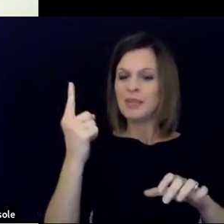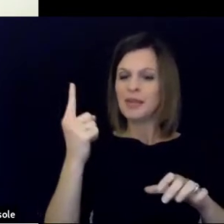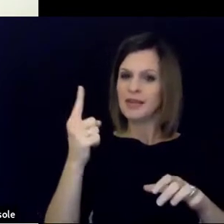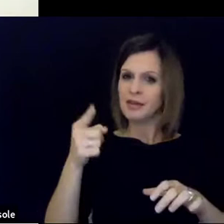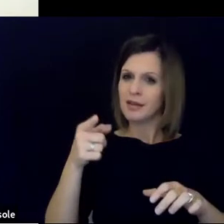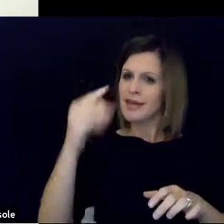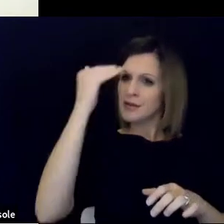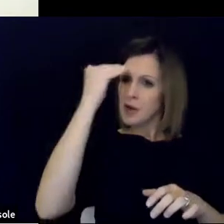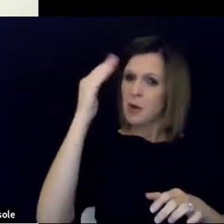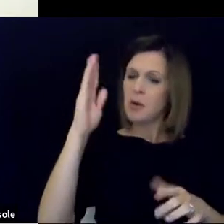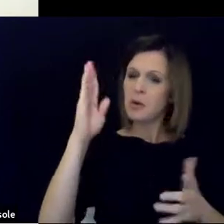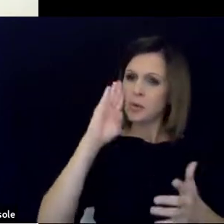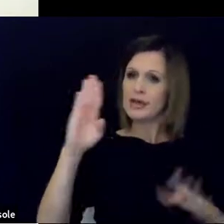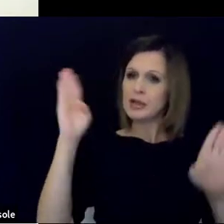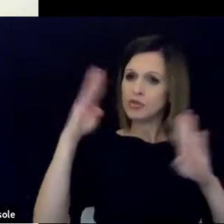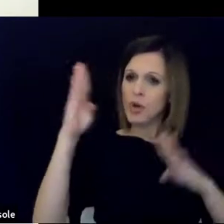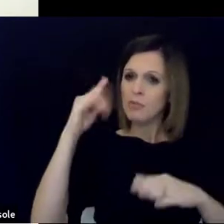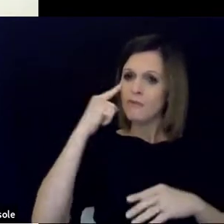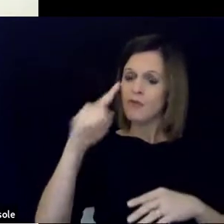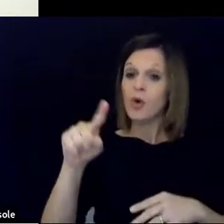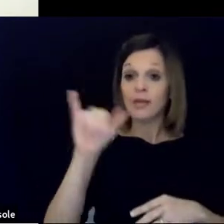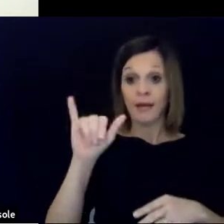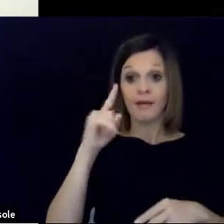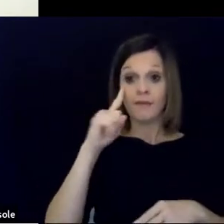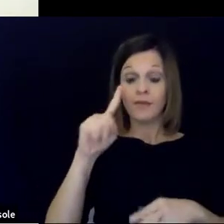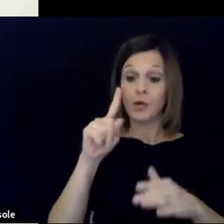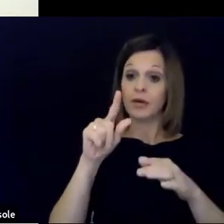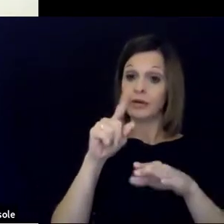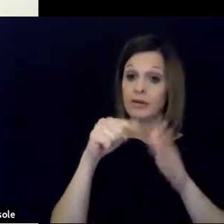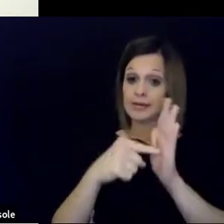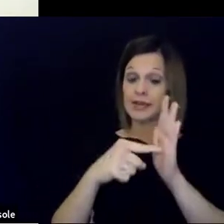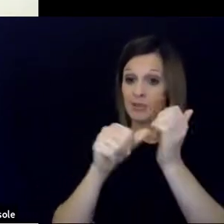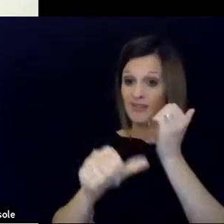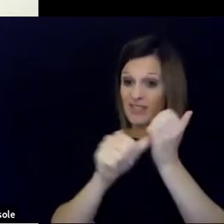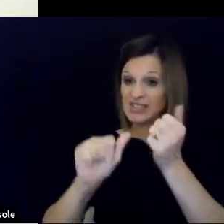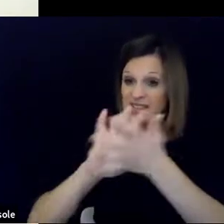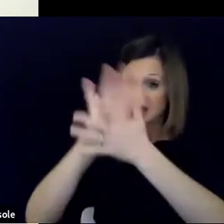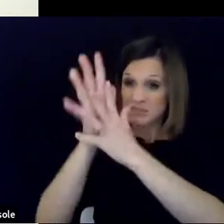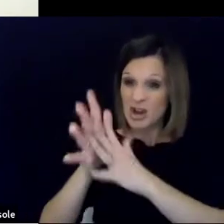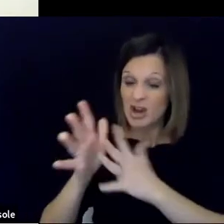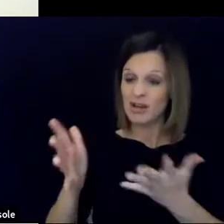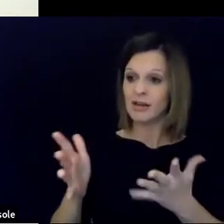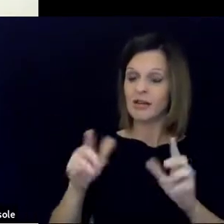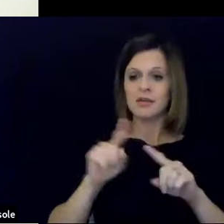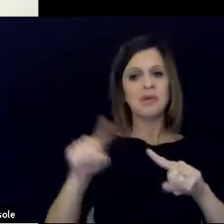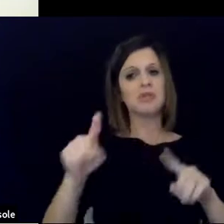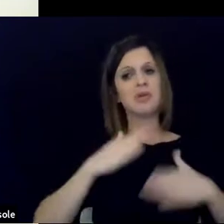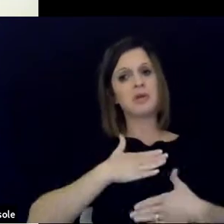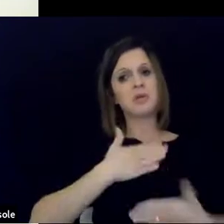But they're willing to accept that consequence because it's interesting enough to them. So I want you to think